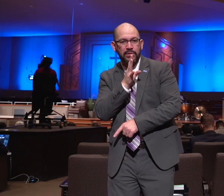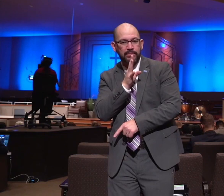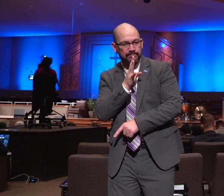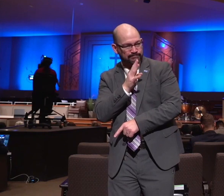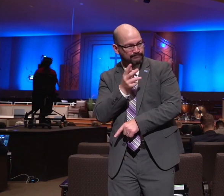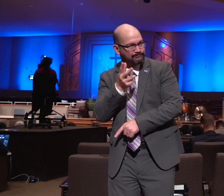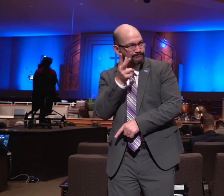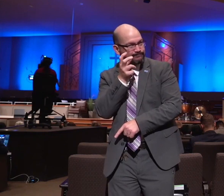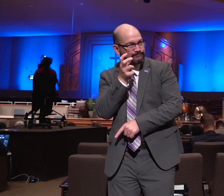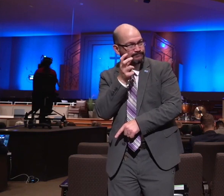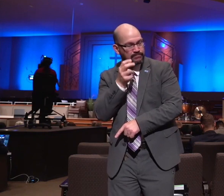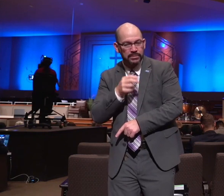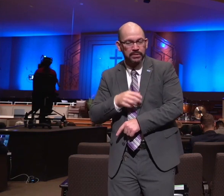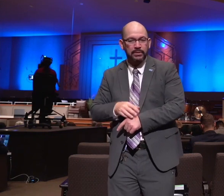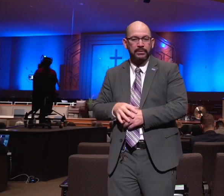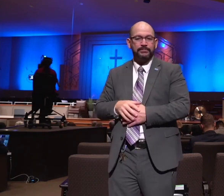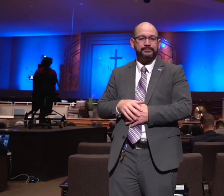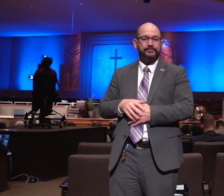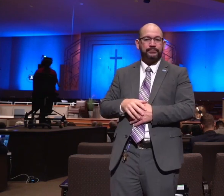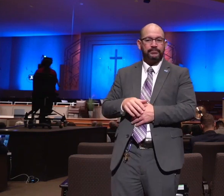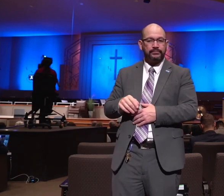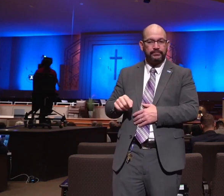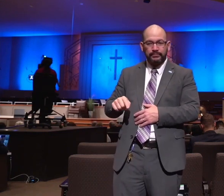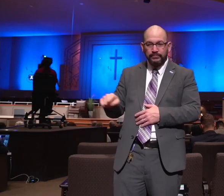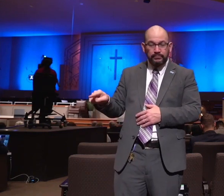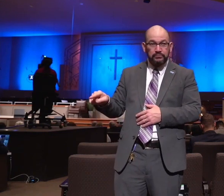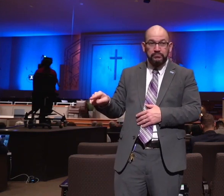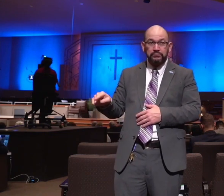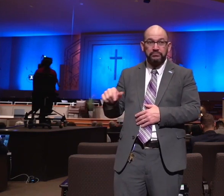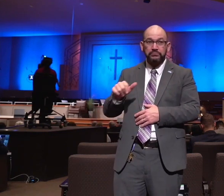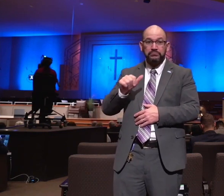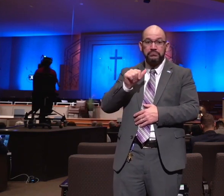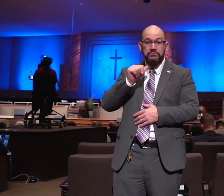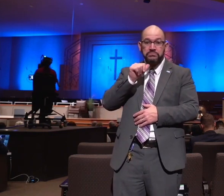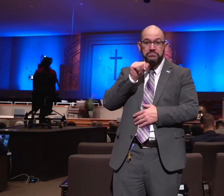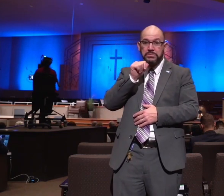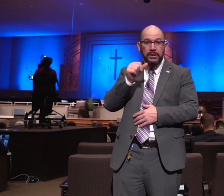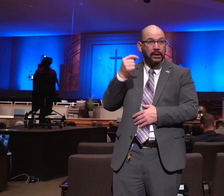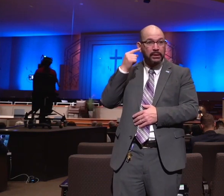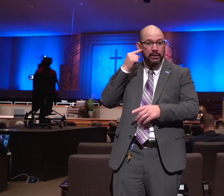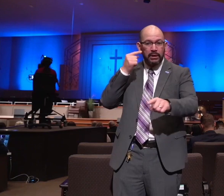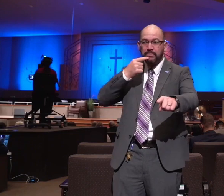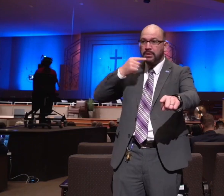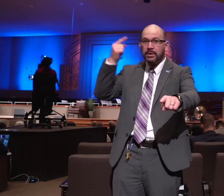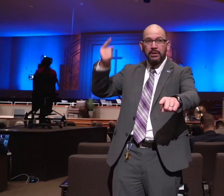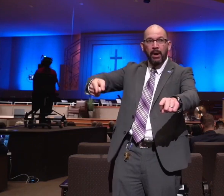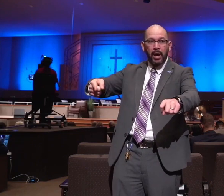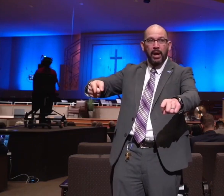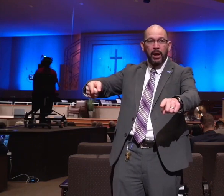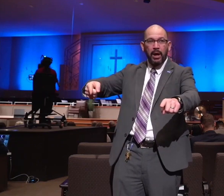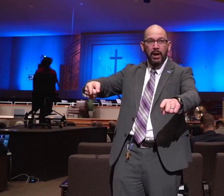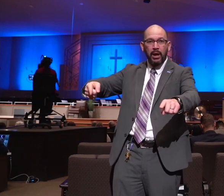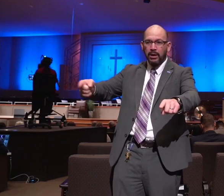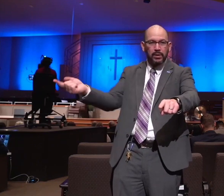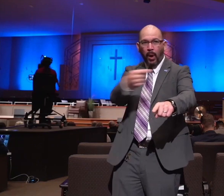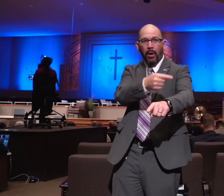they did not get a command they did not I wish somebody would give me